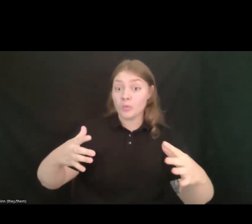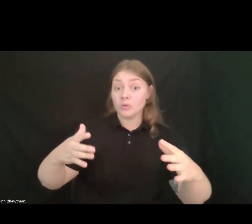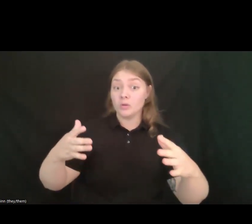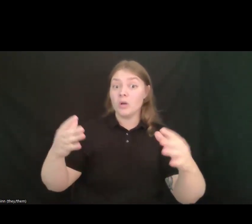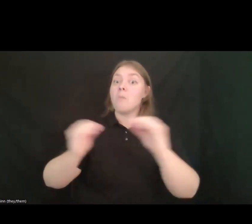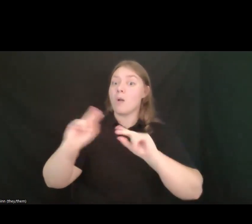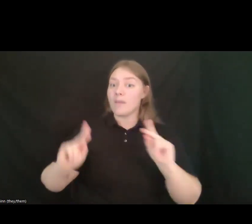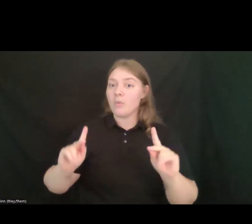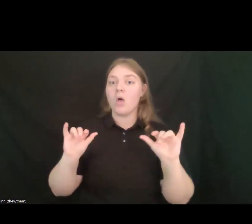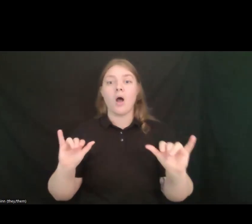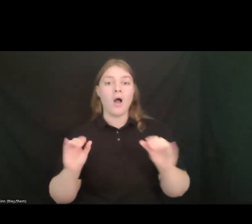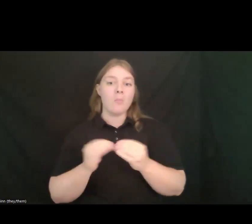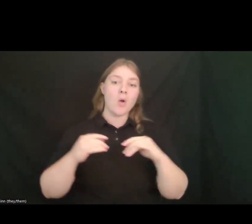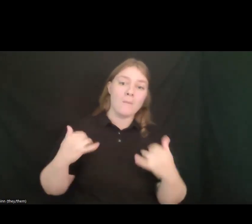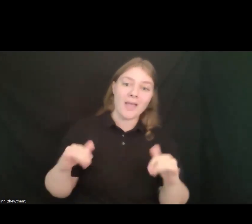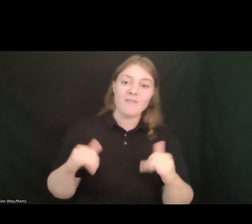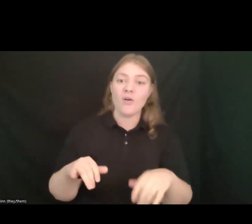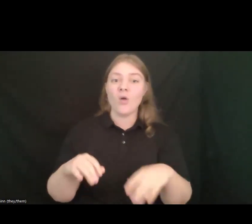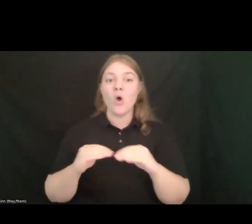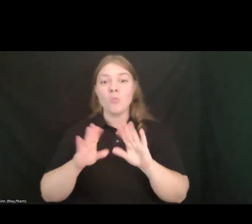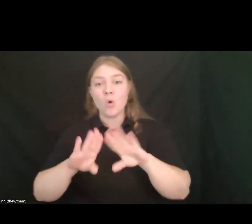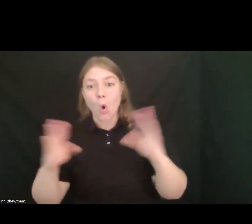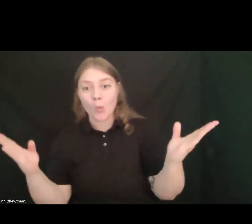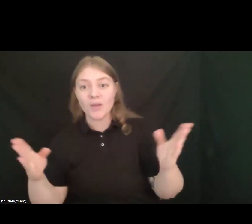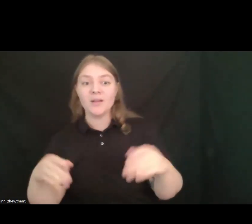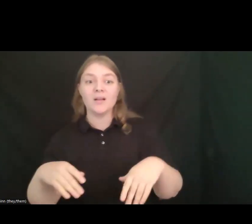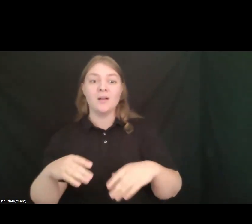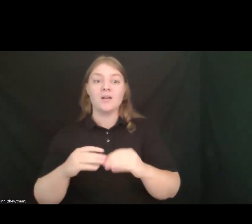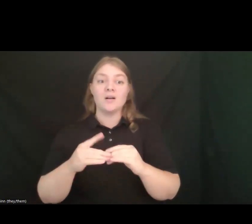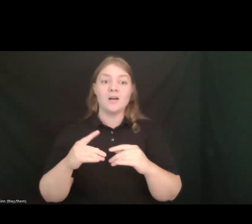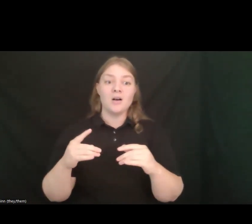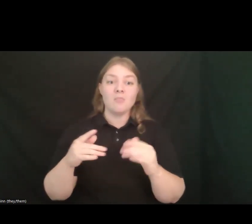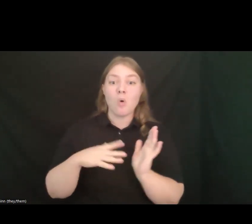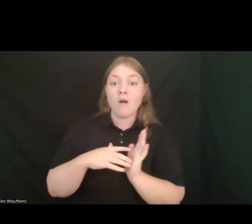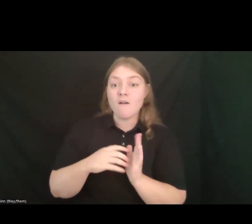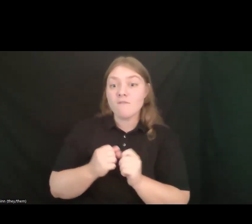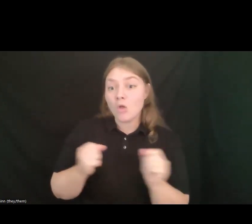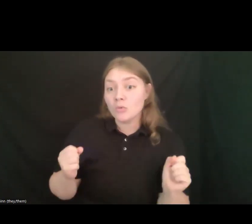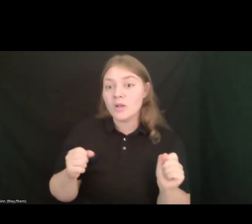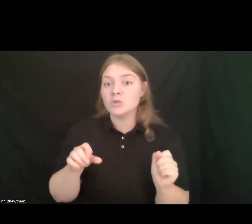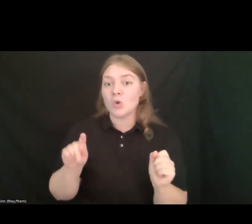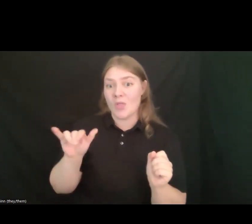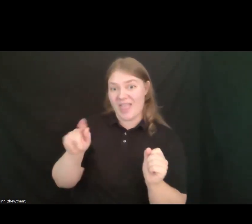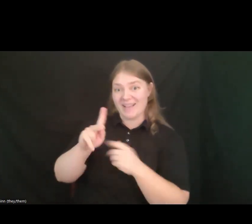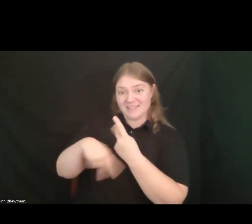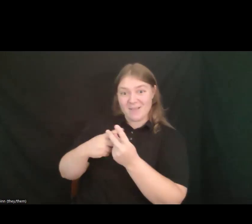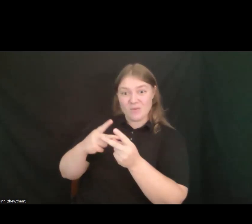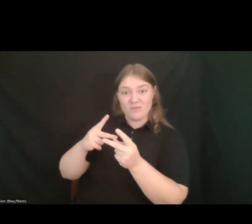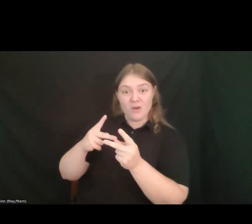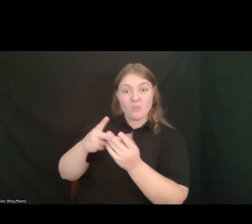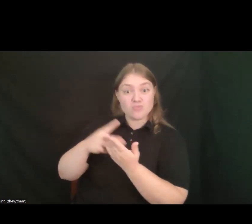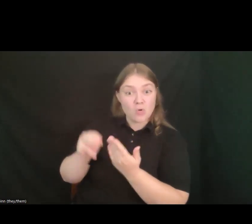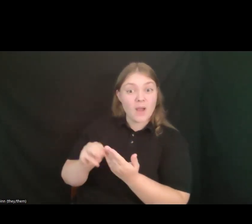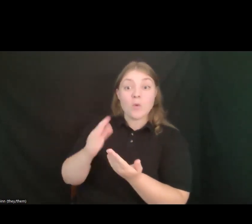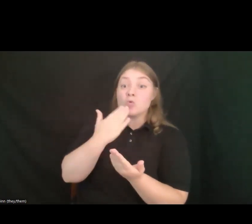vulnerability so to me Wellness programs are good mental health it doesn't necessarily have to be